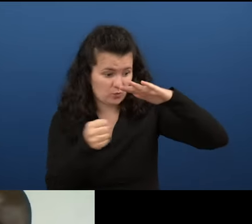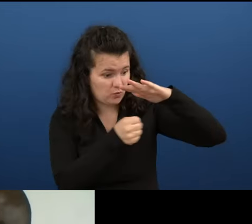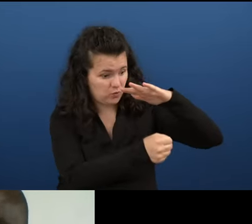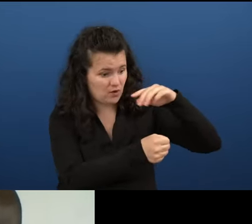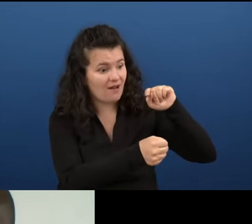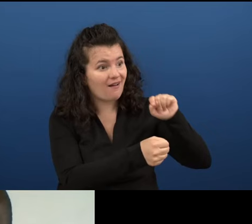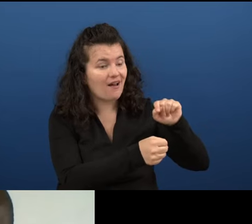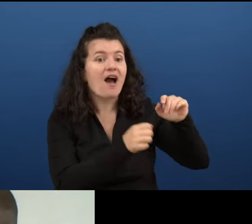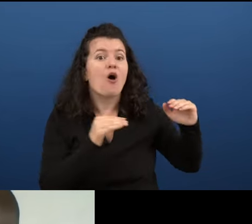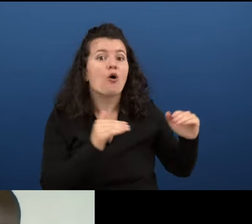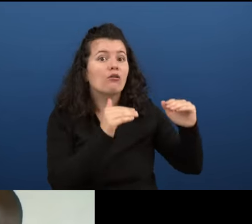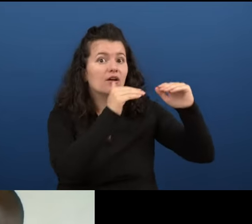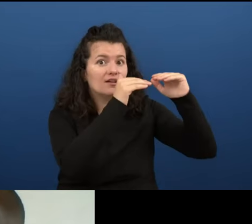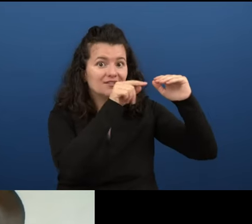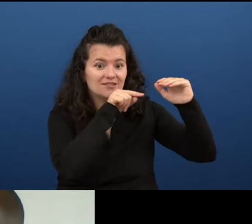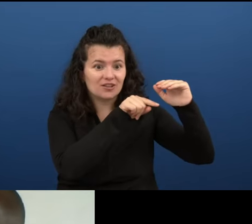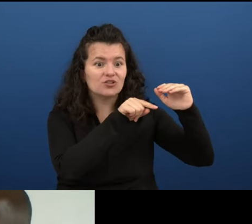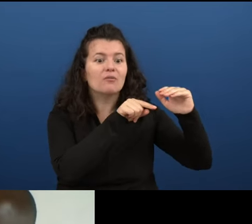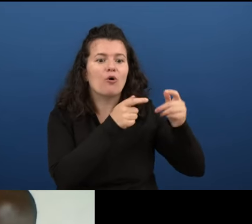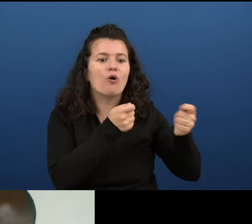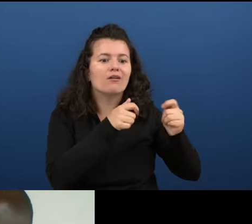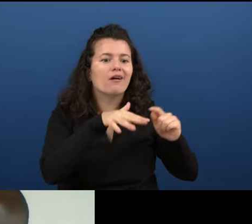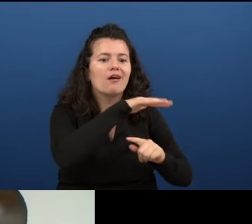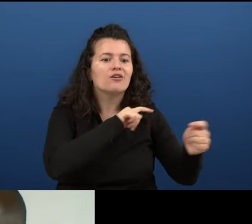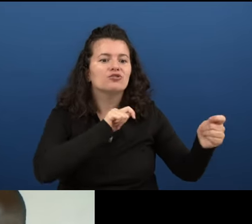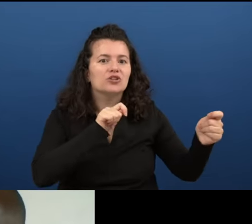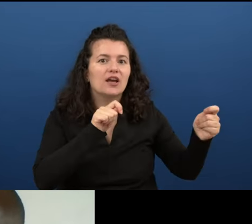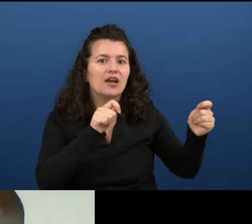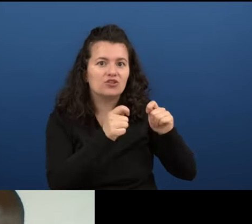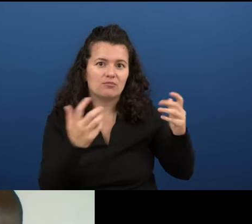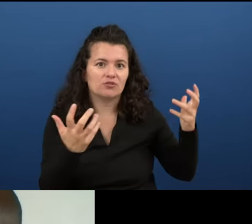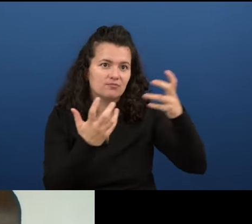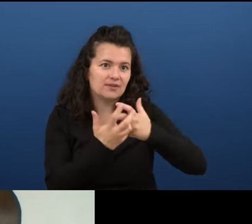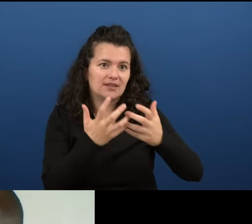for a customer with disability. 11:23:53 Because what I know is when you start